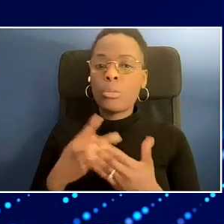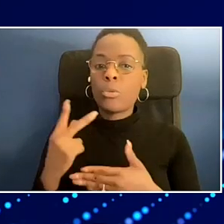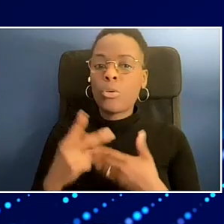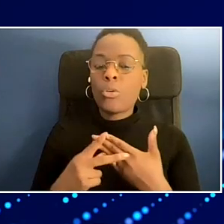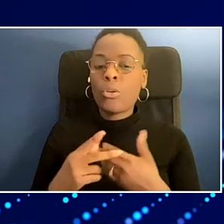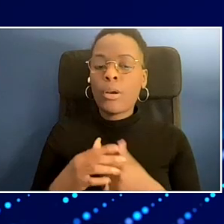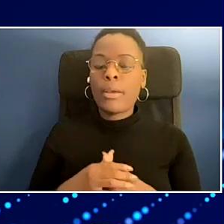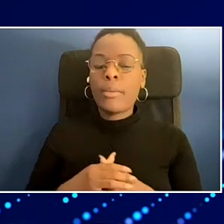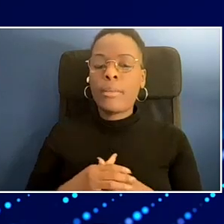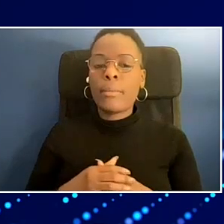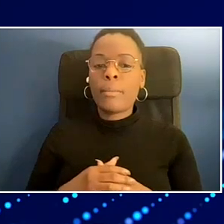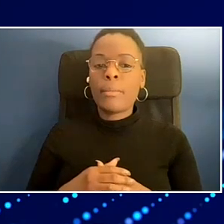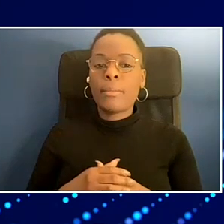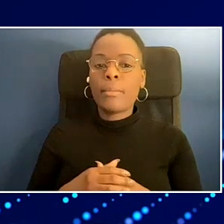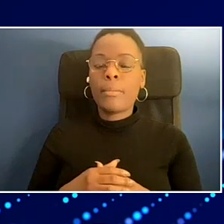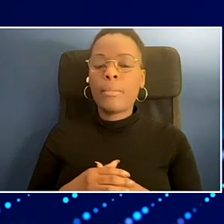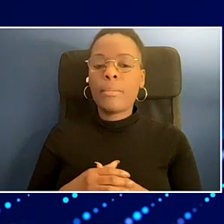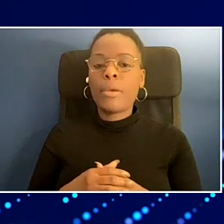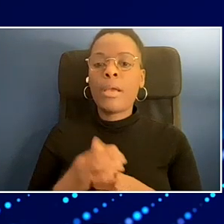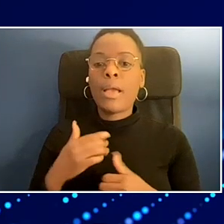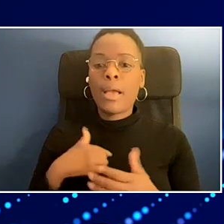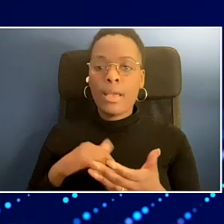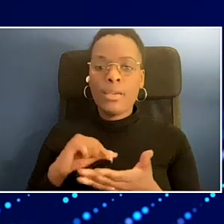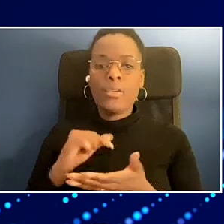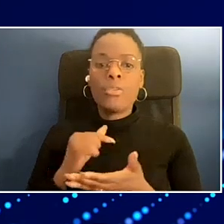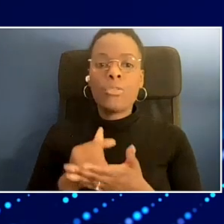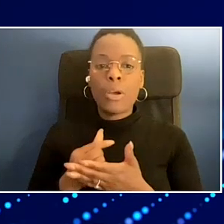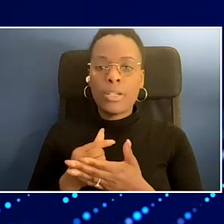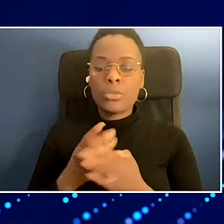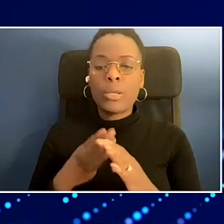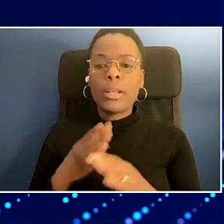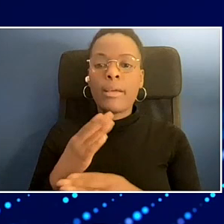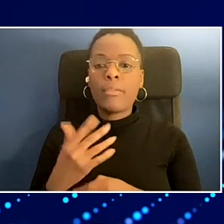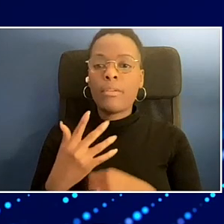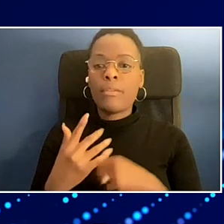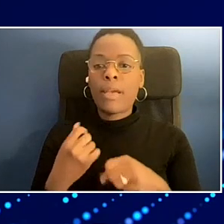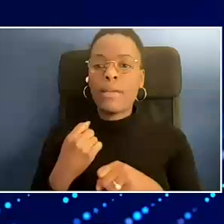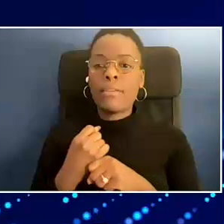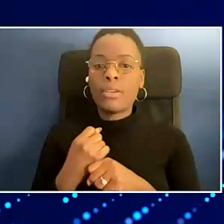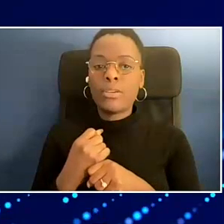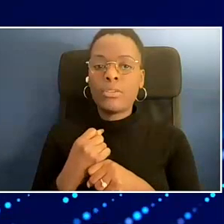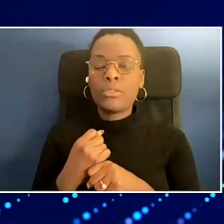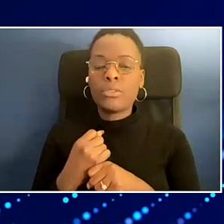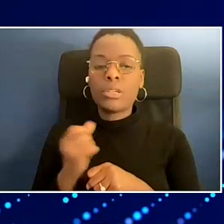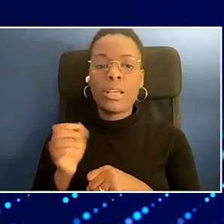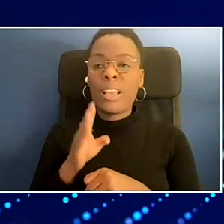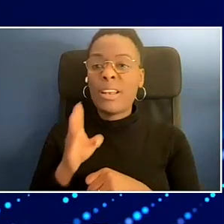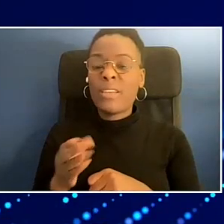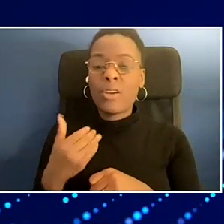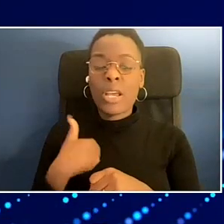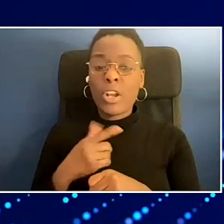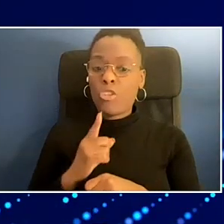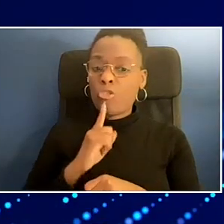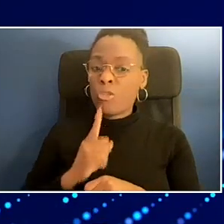I graduated from DeVry after five years, and in all that time, I never had a real-time conversation or interaction with